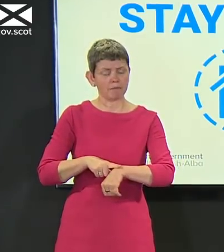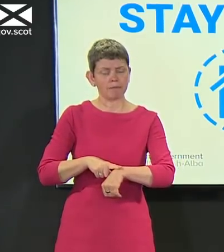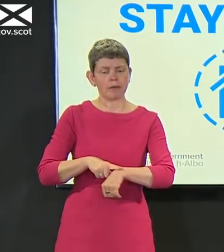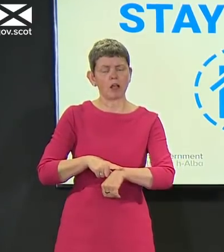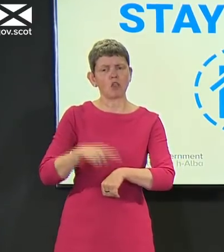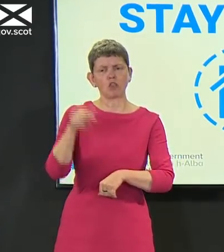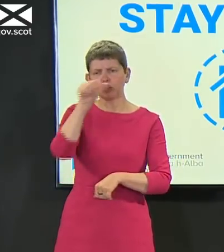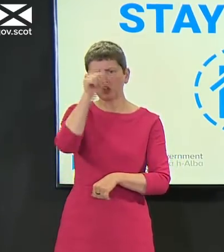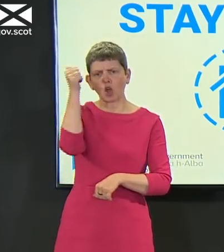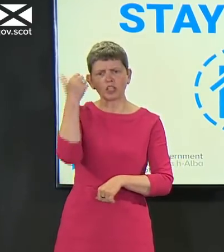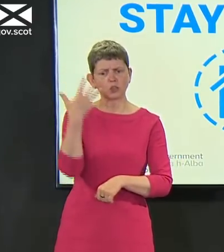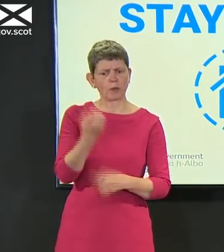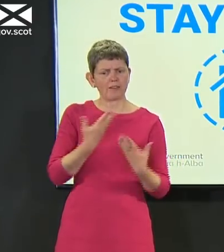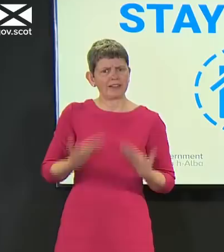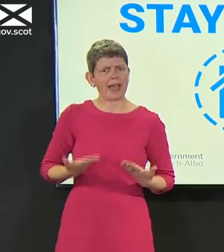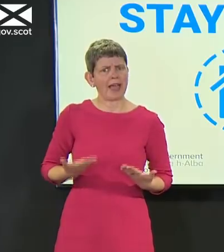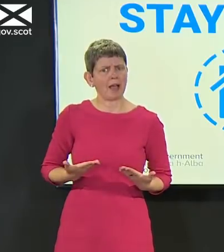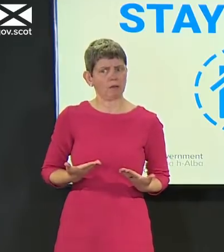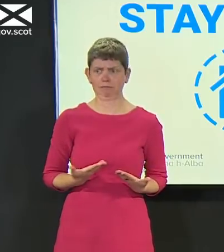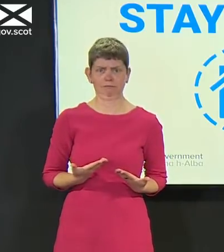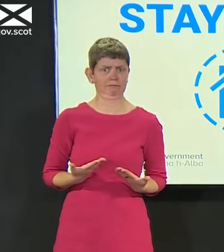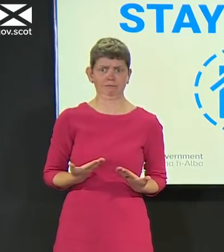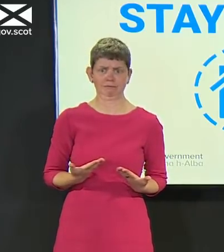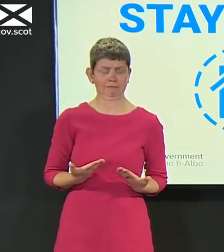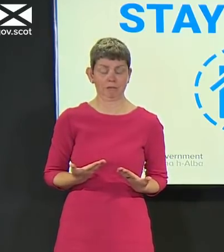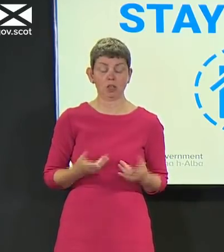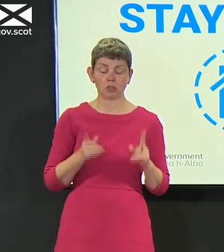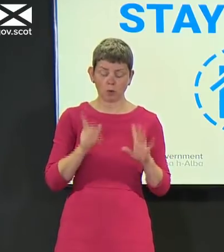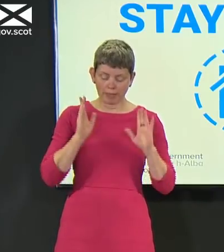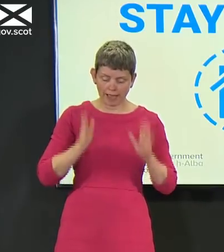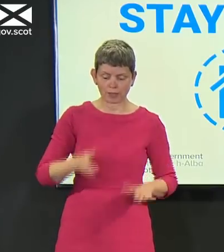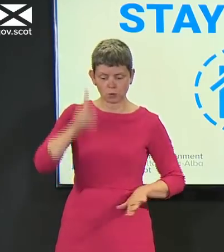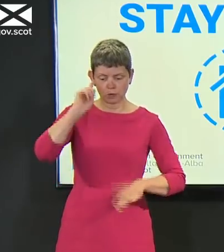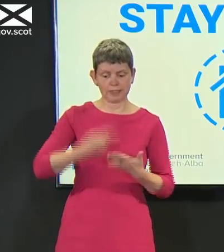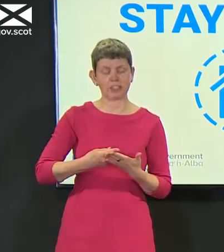having to take the decisions we thought were best and we took all of the decisions we took thinking